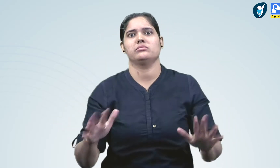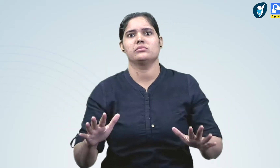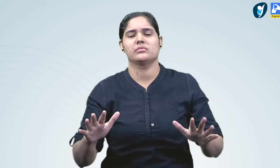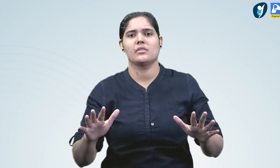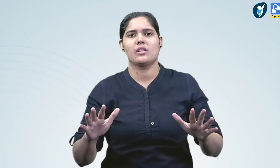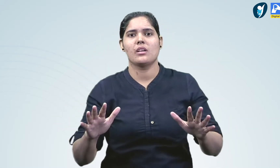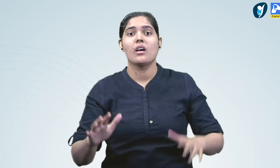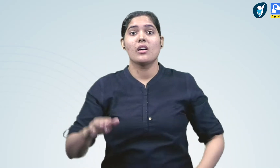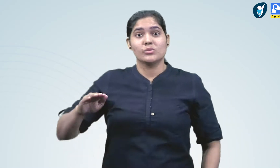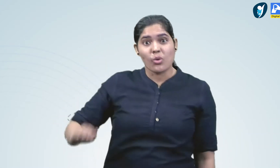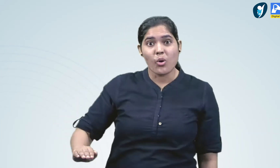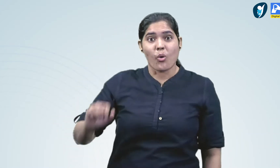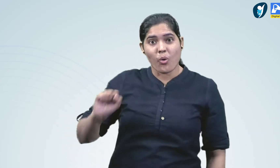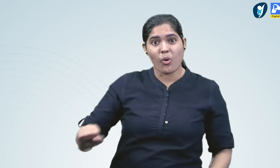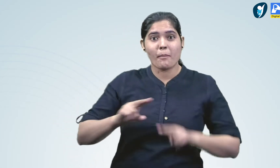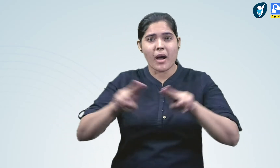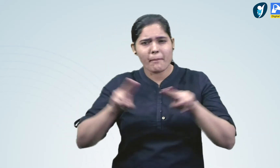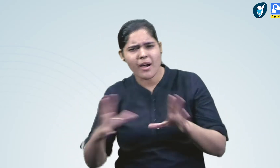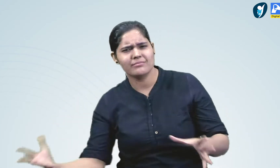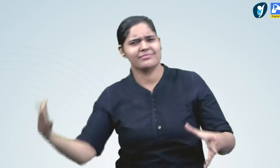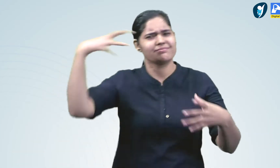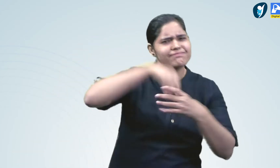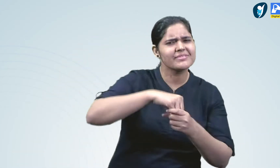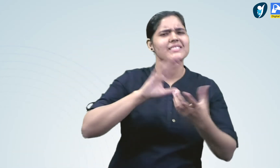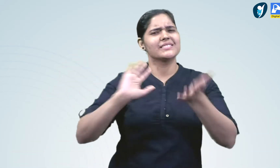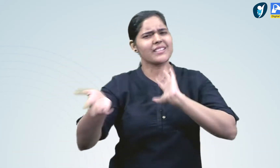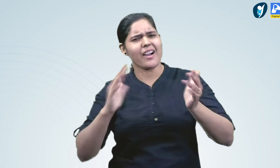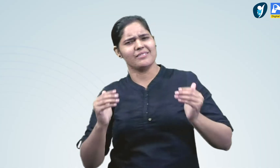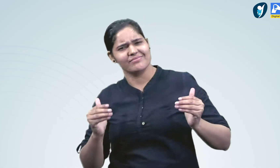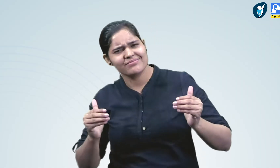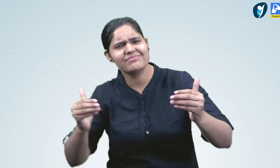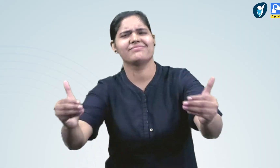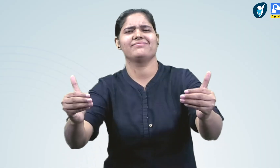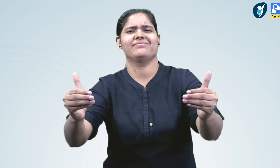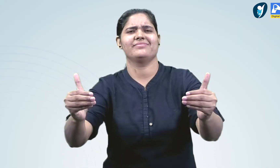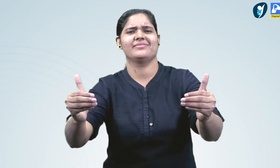It’s alright ,go ahead and engage with your child and involve the child in the family.